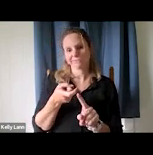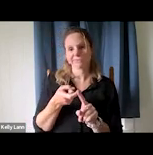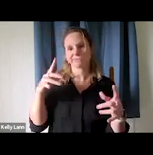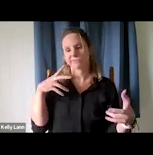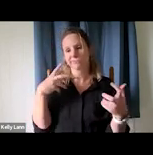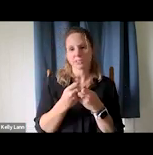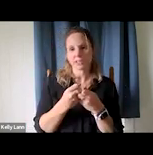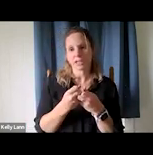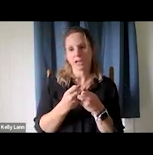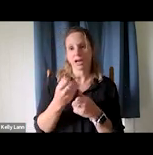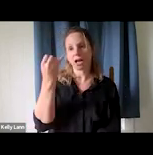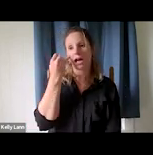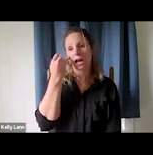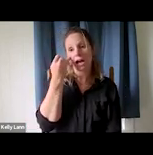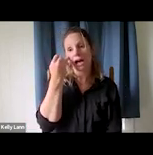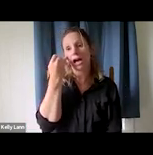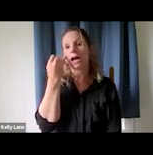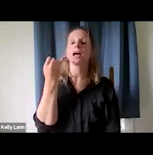while under the influence of drugs or alcohol.